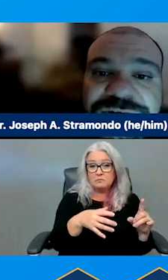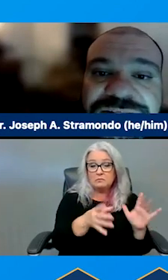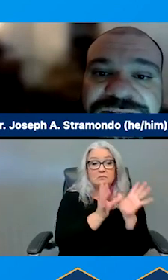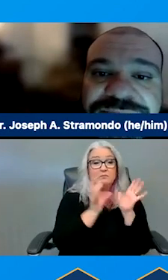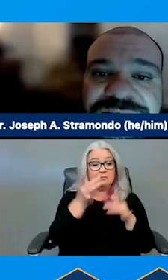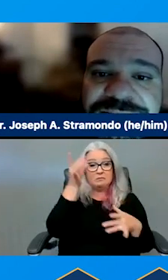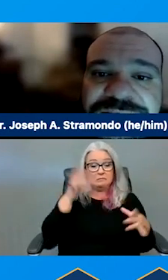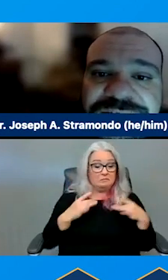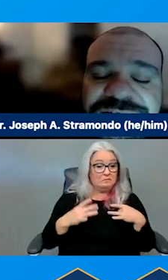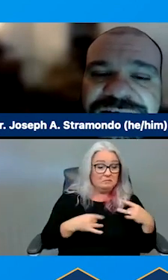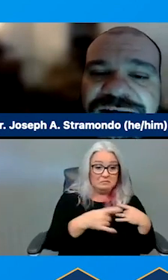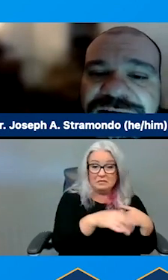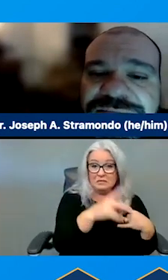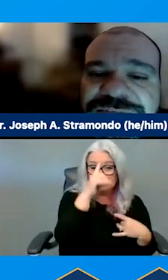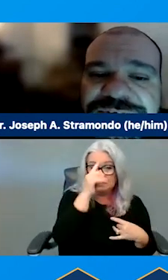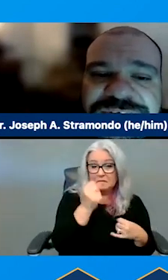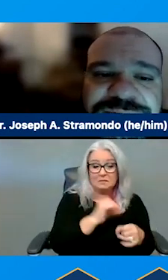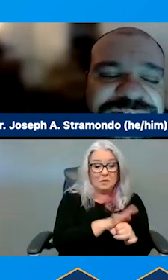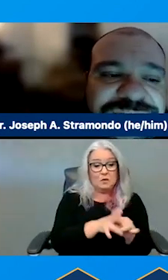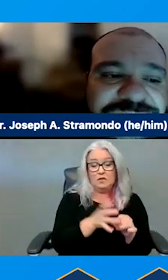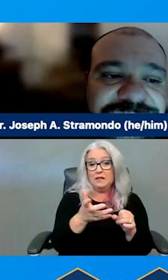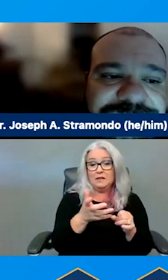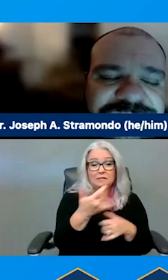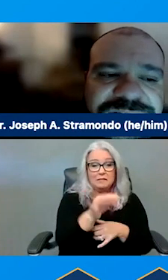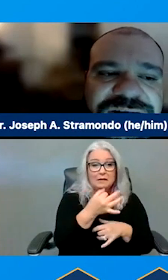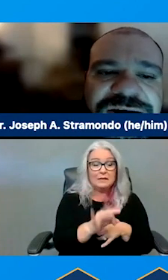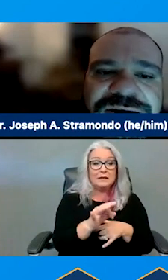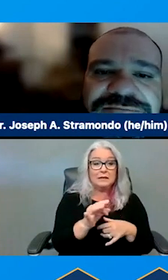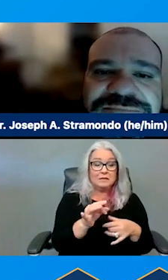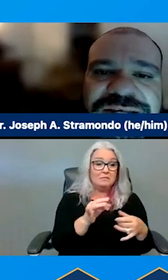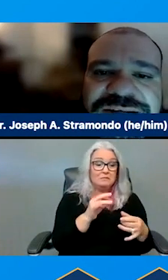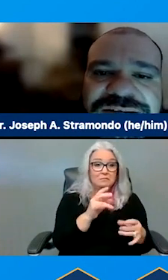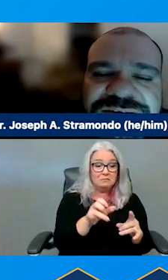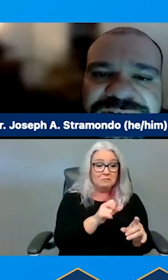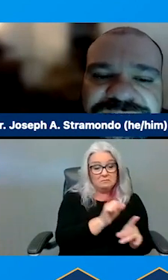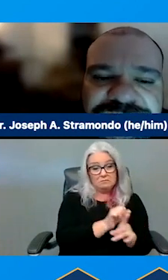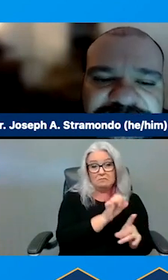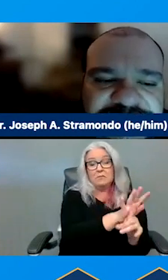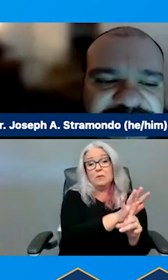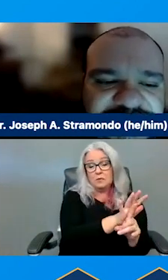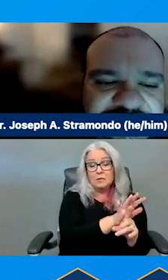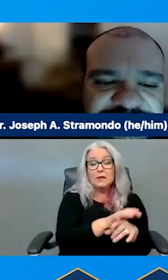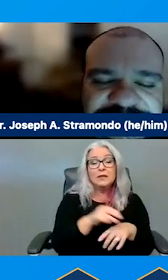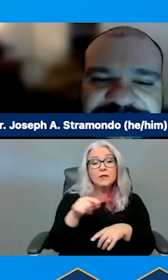when the COVID-19 pandemic first came on the scene. To